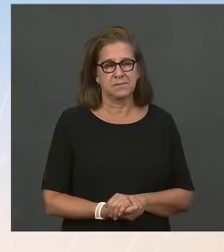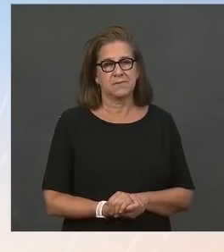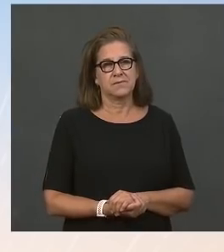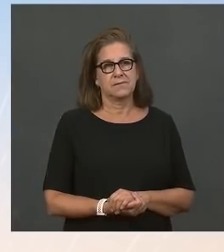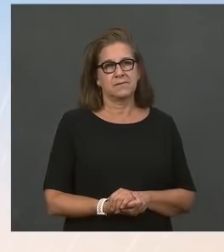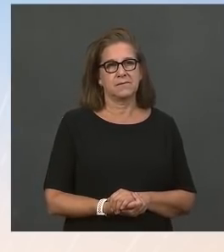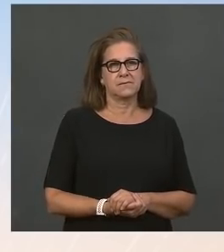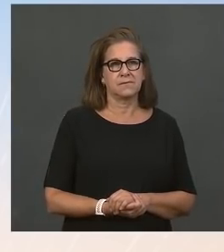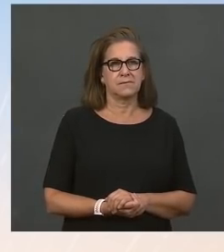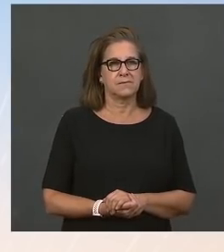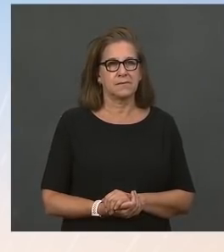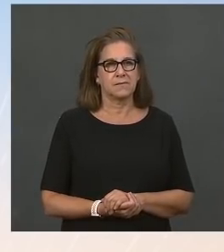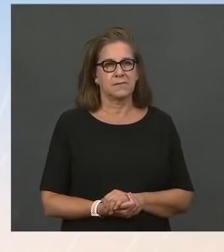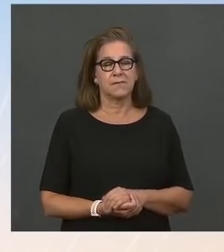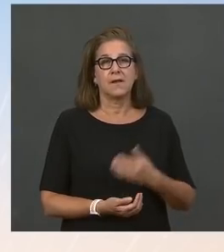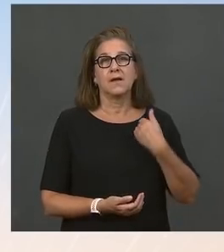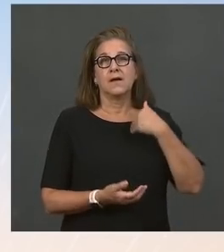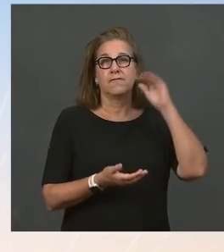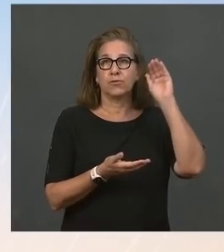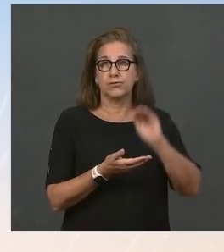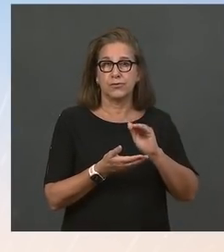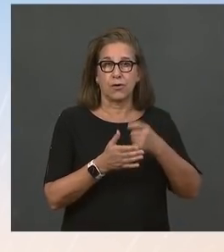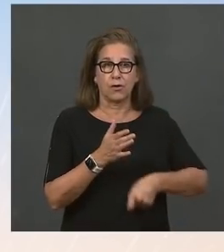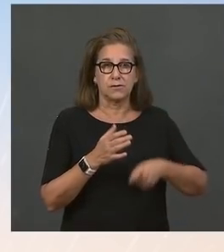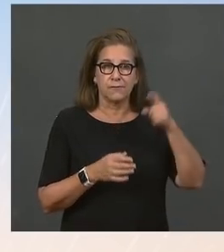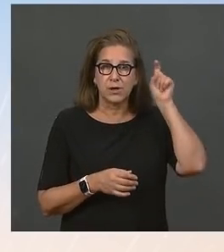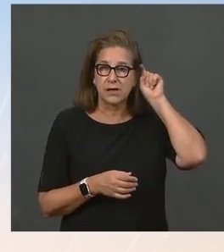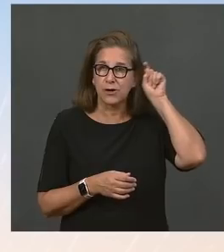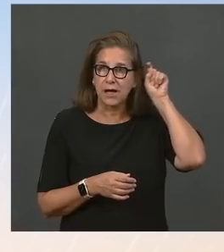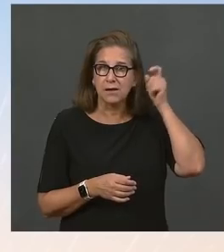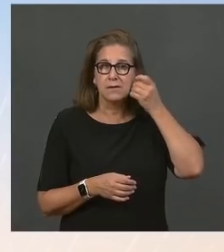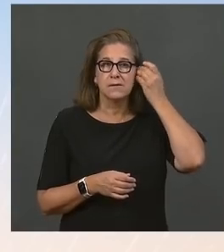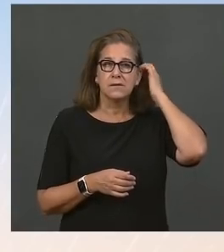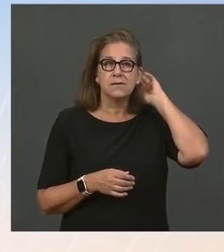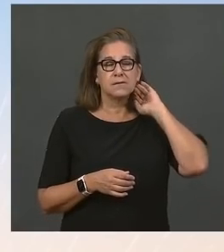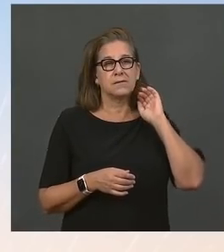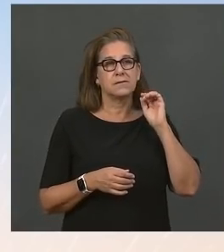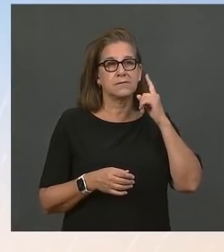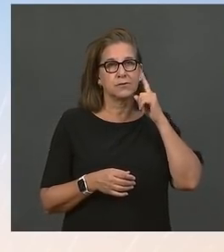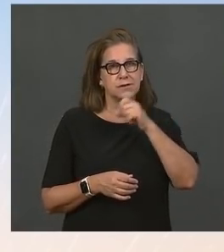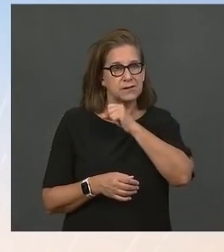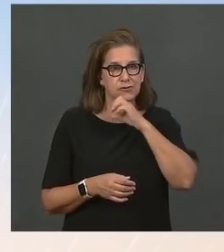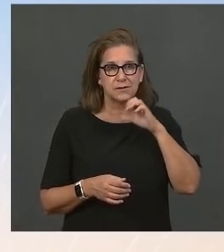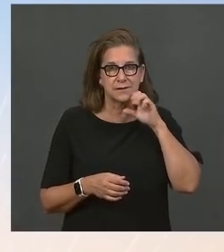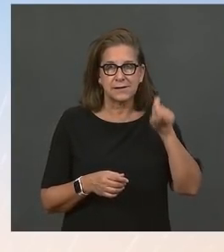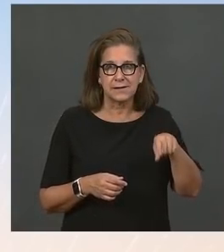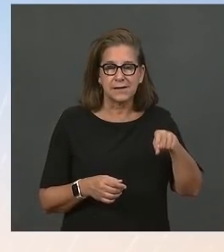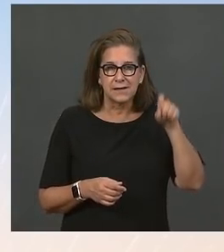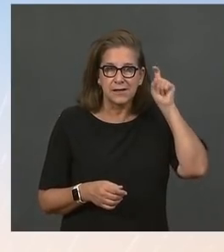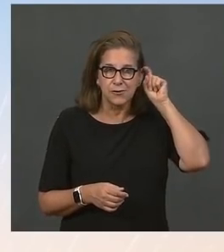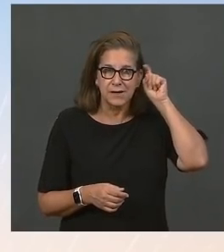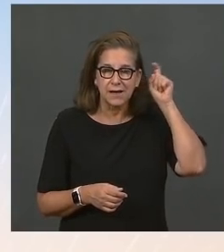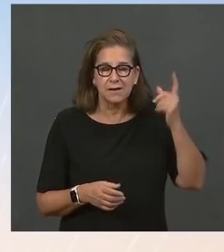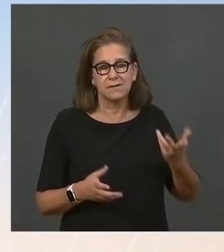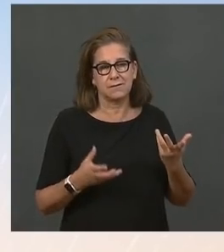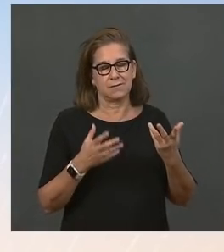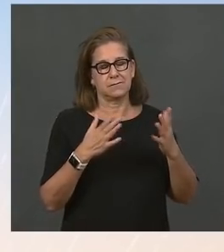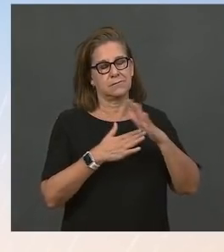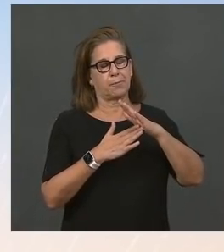And bringing that cost down and addressing it for seniors is a huge priority to him. He also mentioned last night how, when you look at seniors